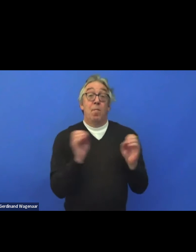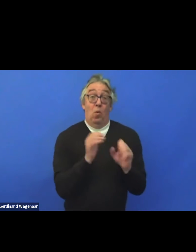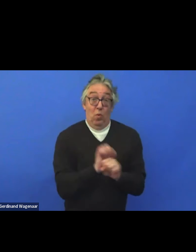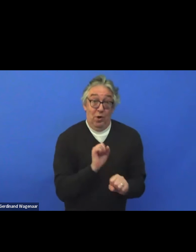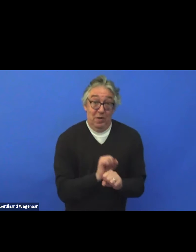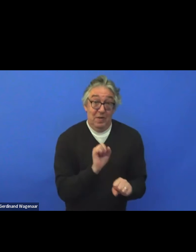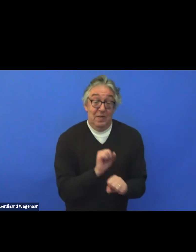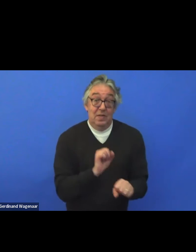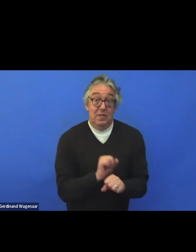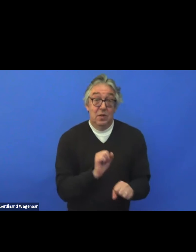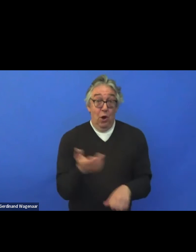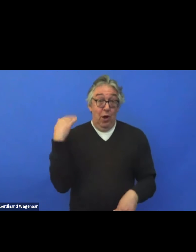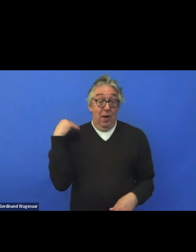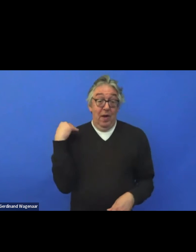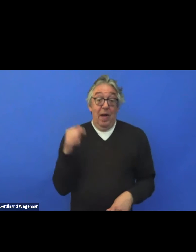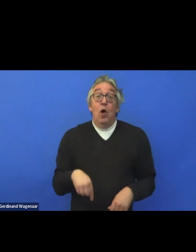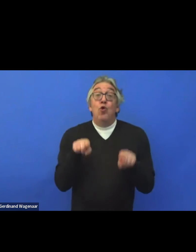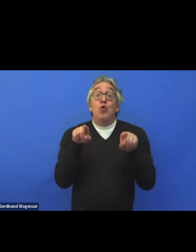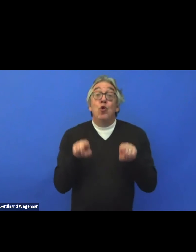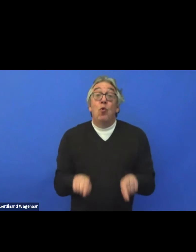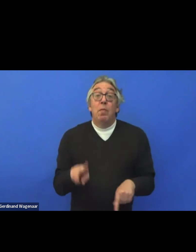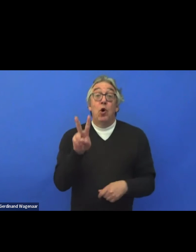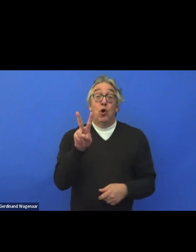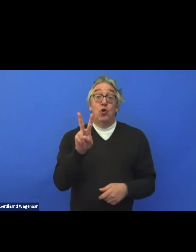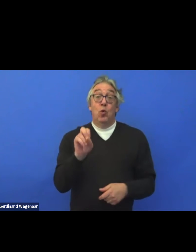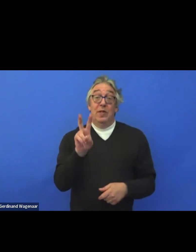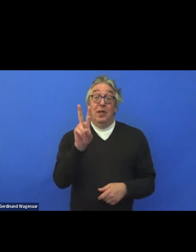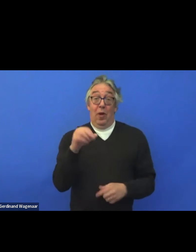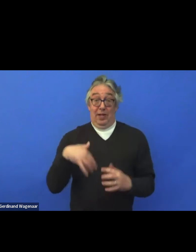We are proud to say we have about 142 companies.